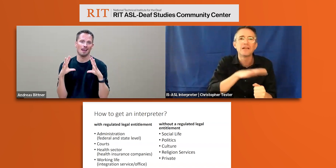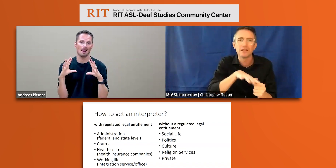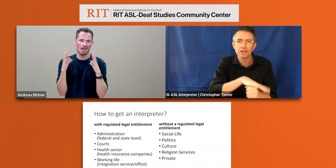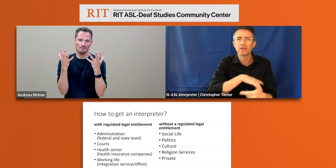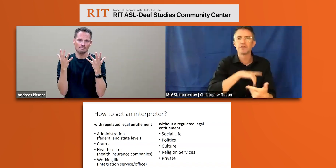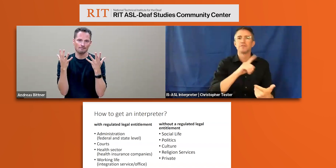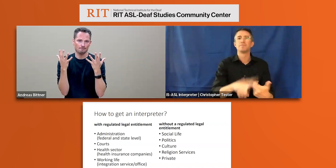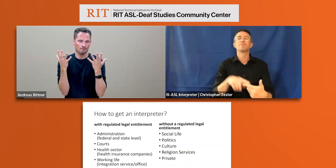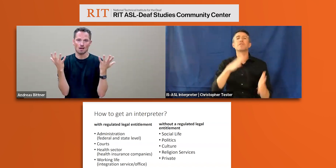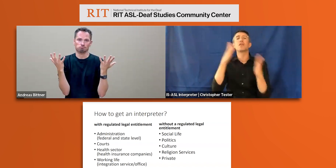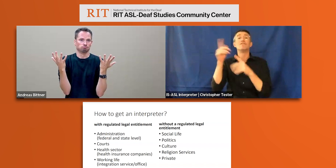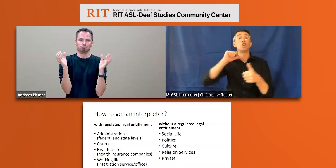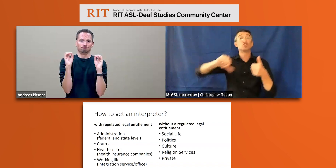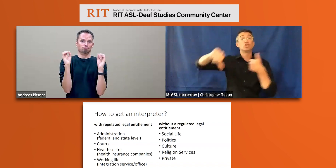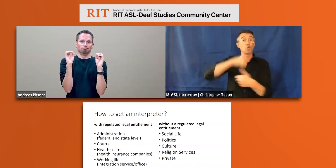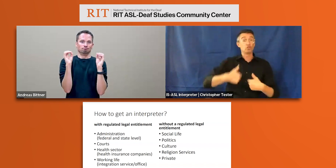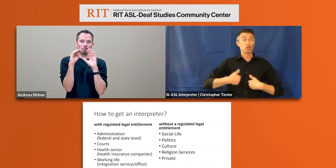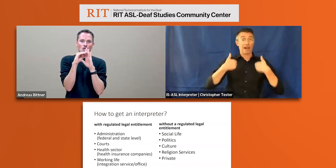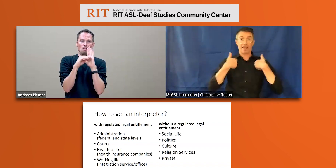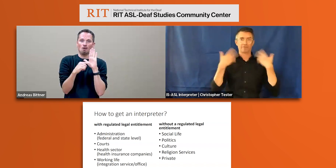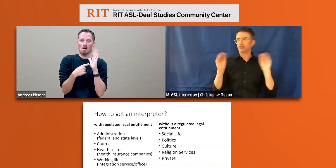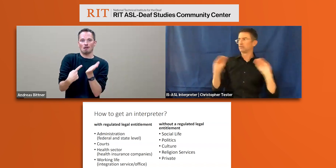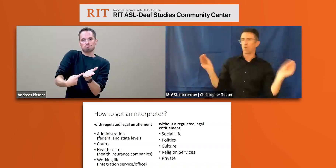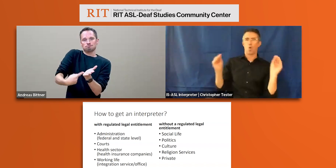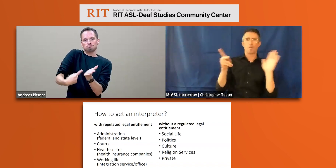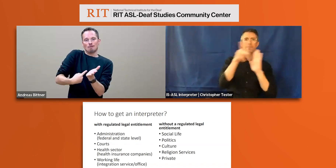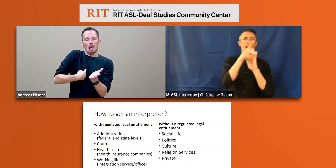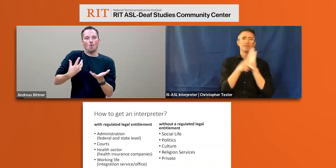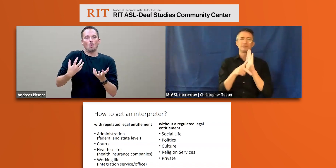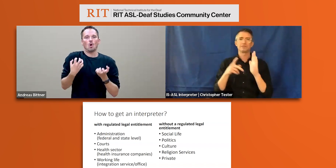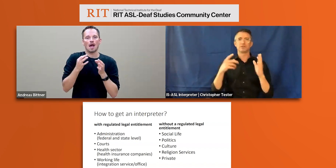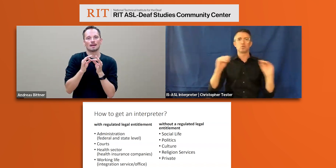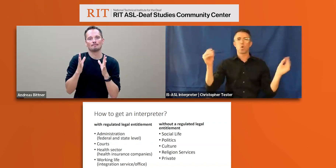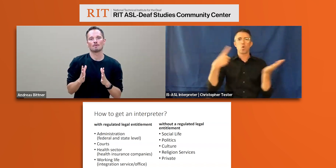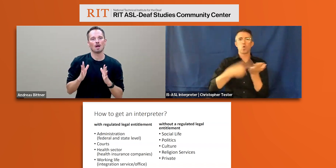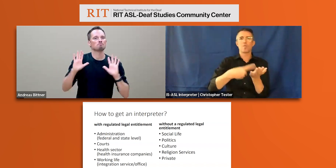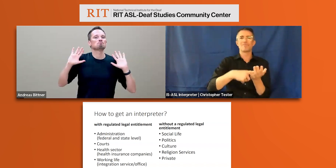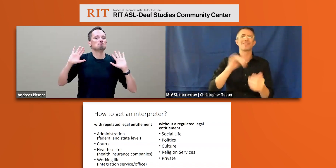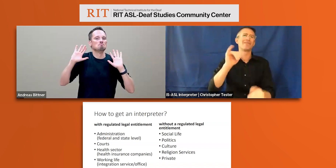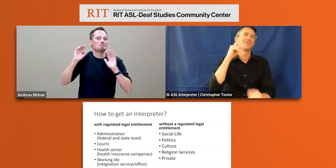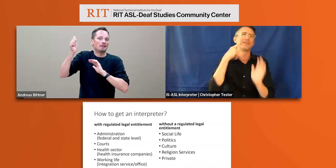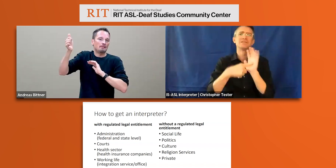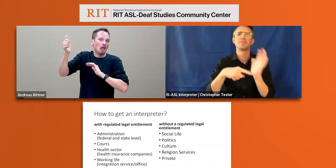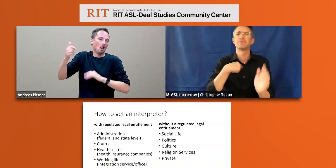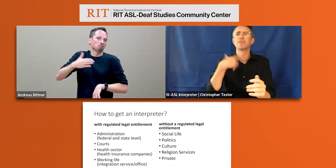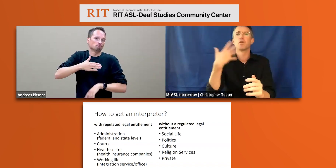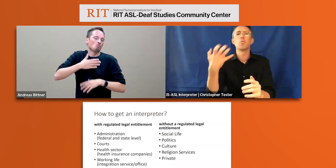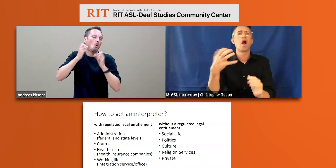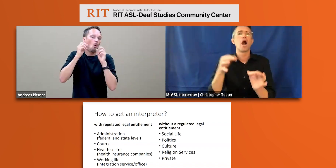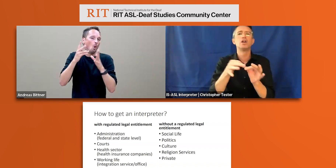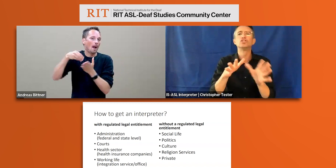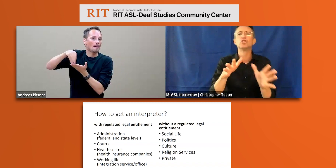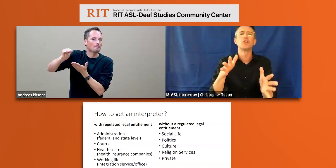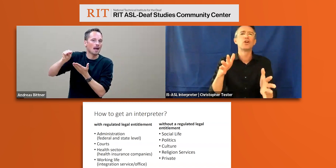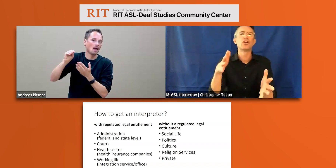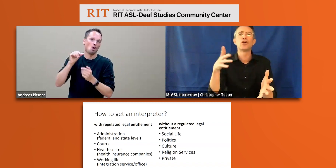it depends on which domain. And some areas actually don't have any certain policies.